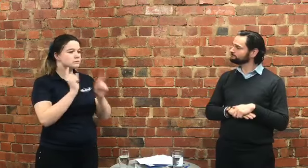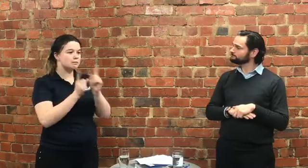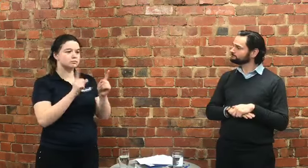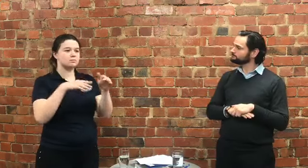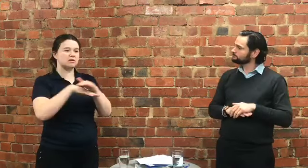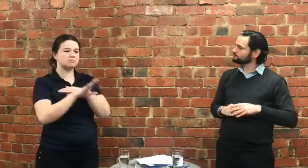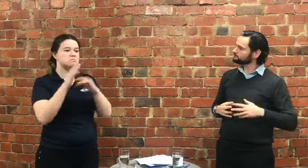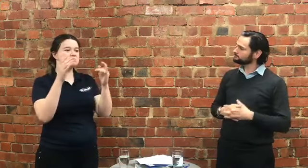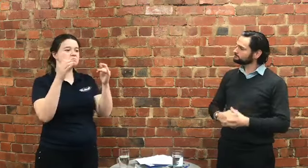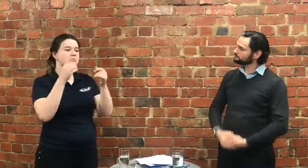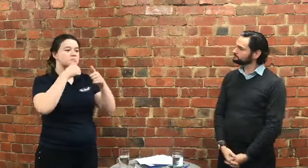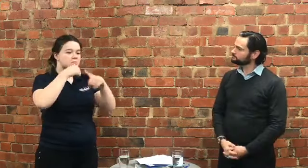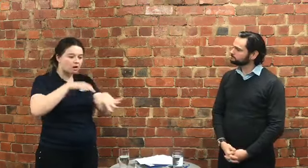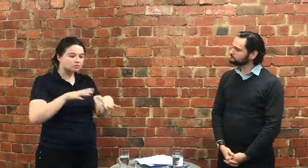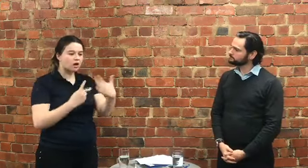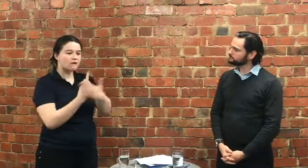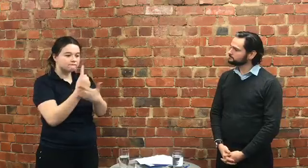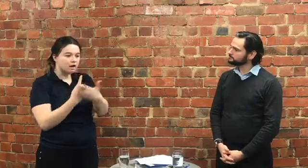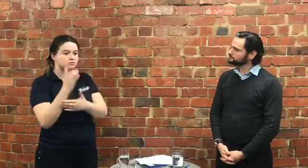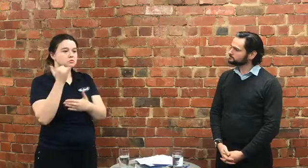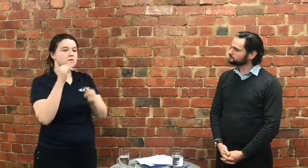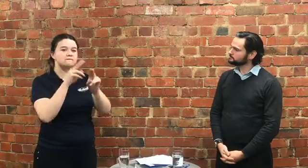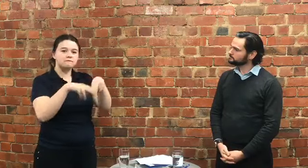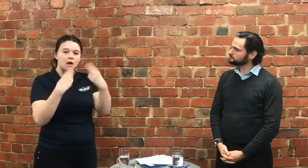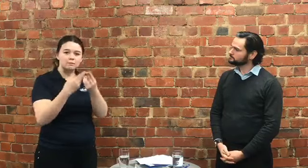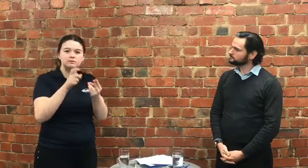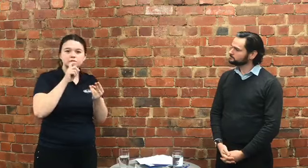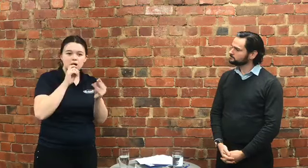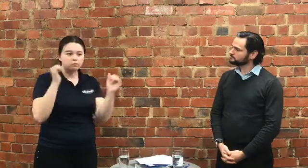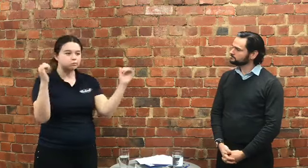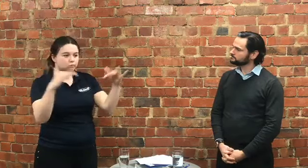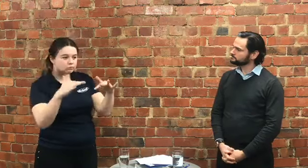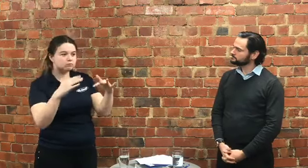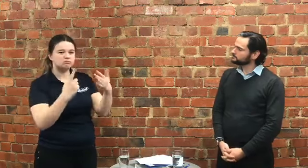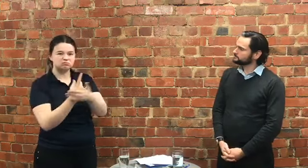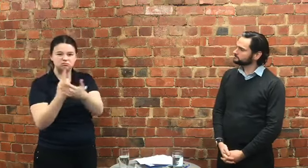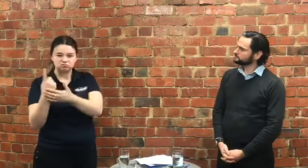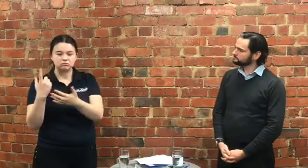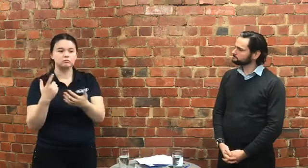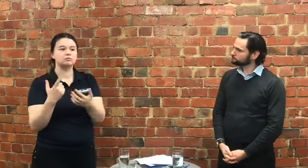with others in the community. Yeah, I know that sometimes there's social events,